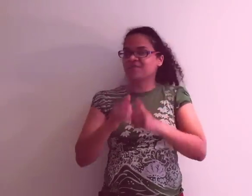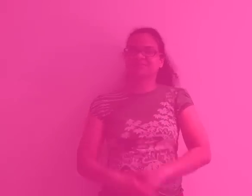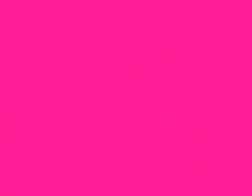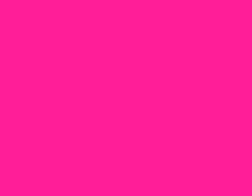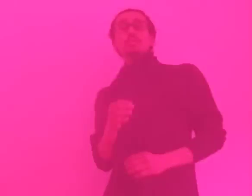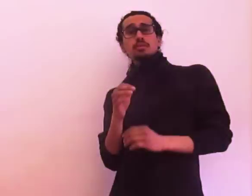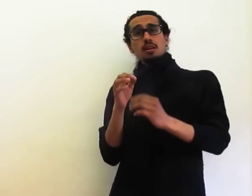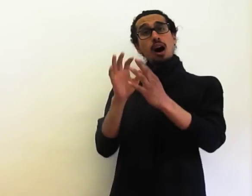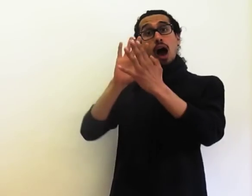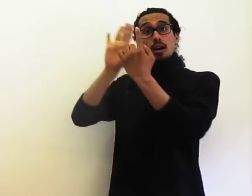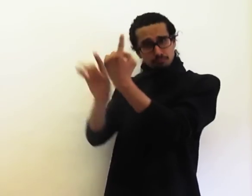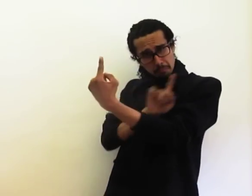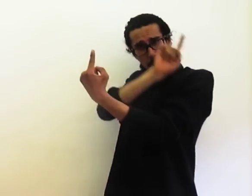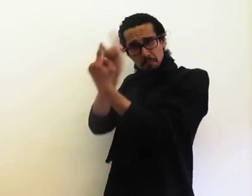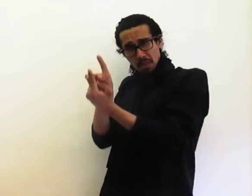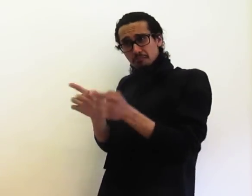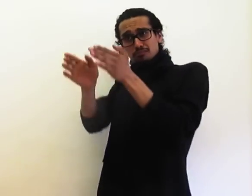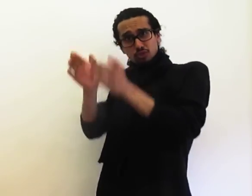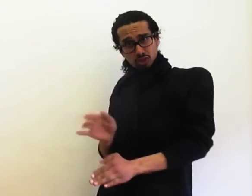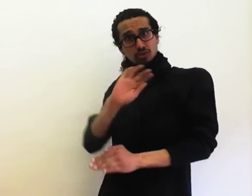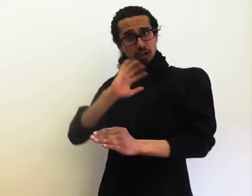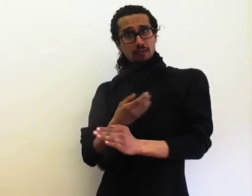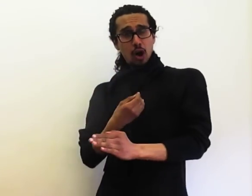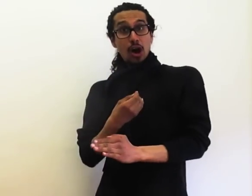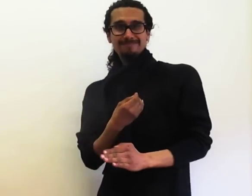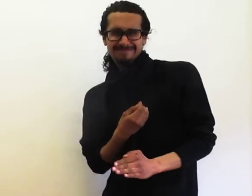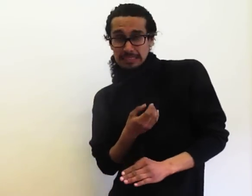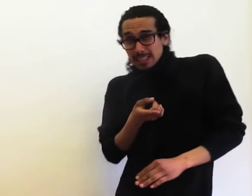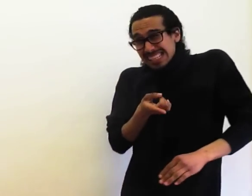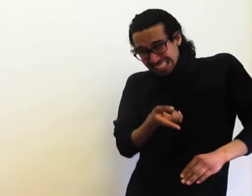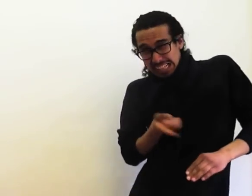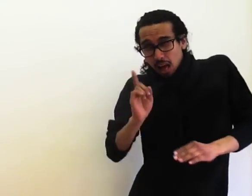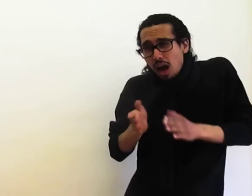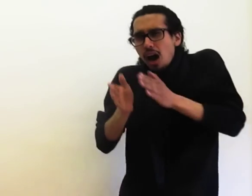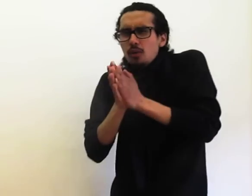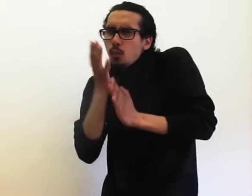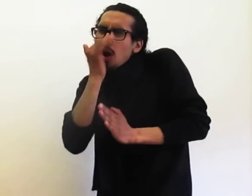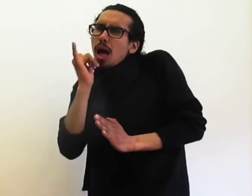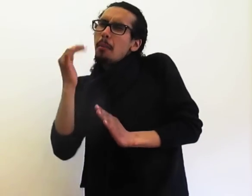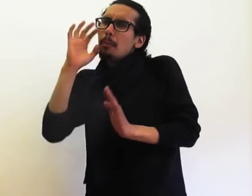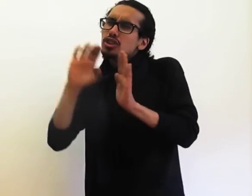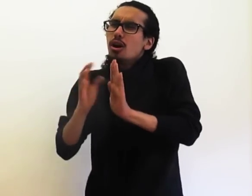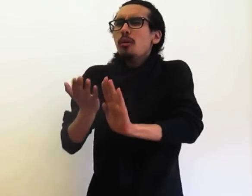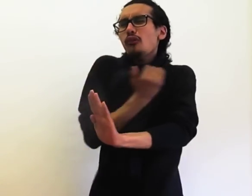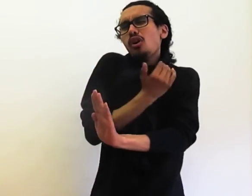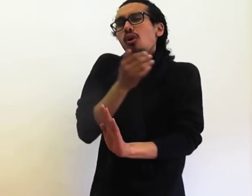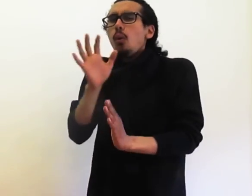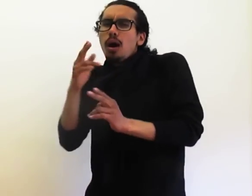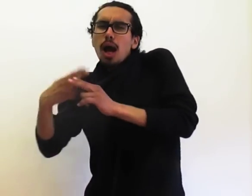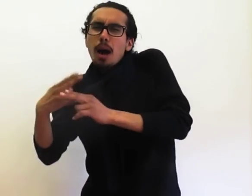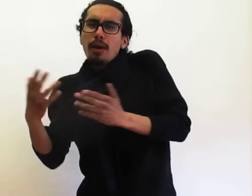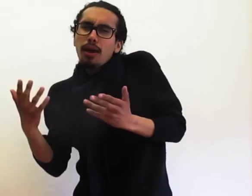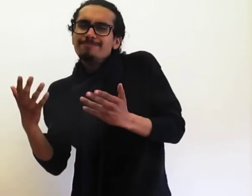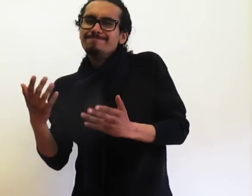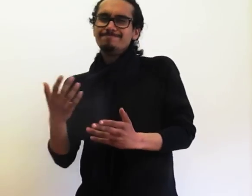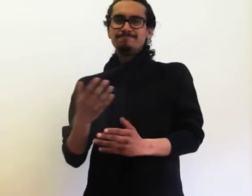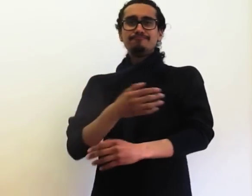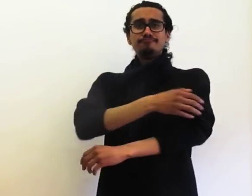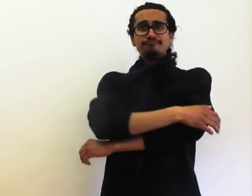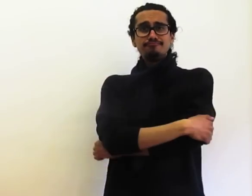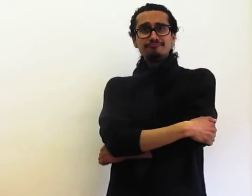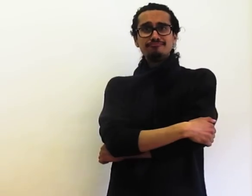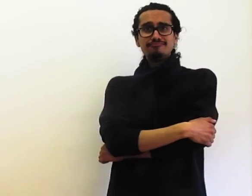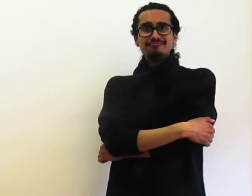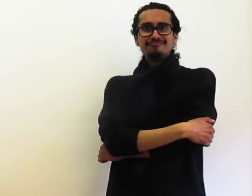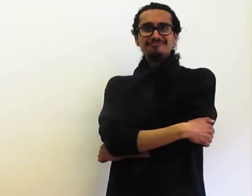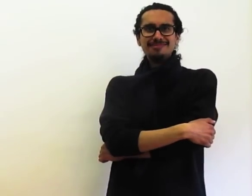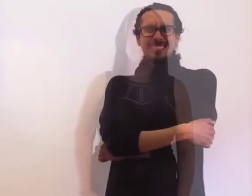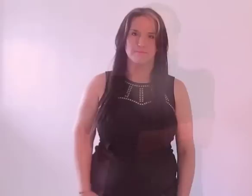If you meet a trans person after transition, it is offensive to ask before pictures or ask what their previous name was.